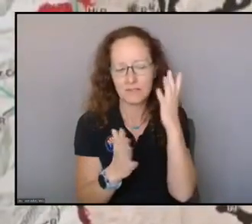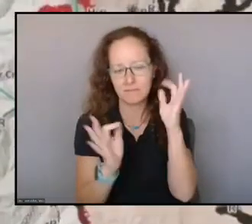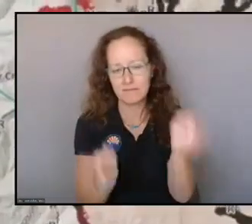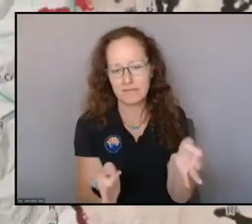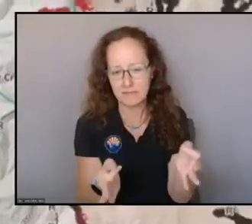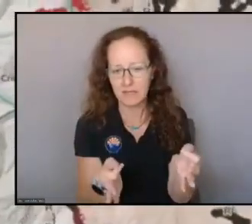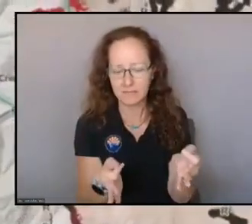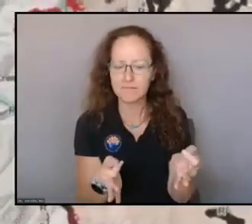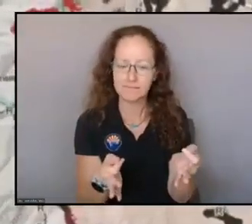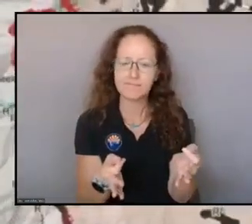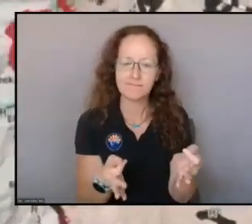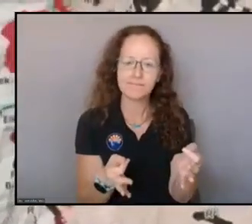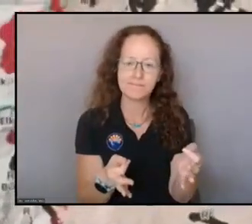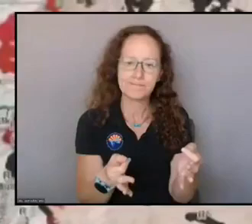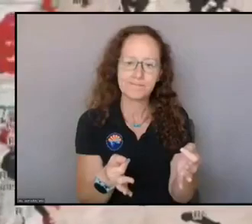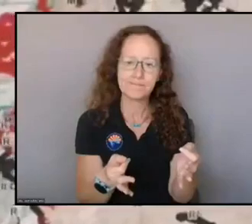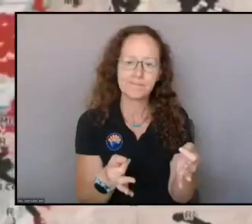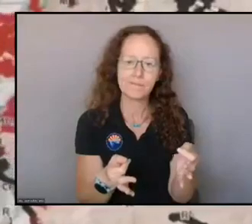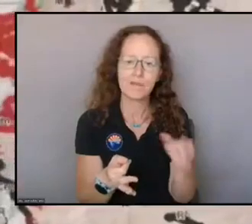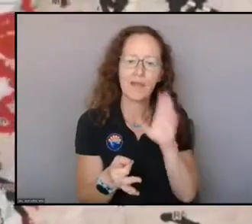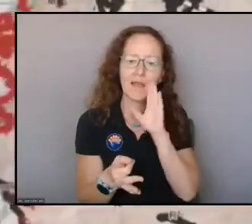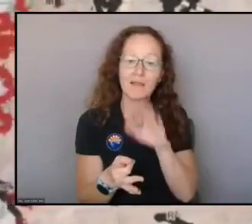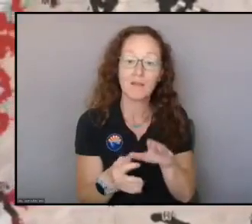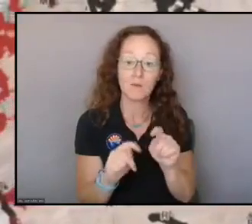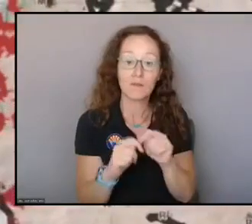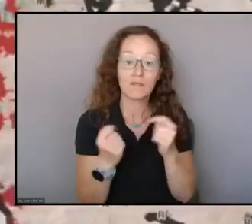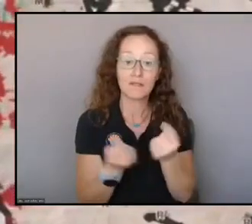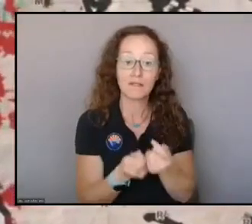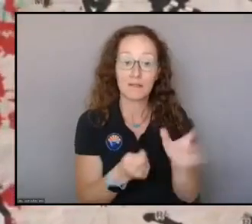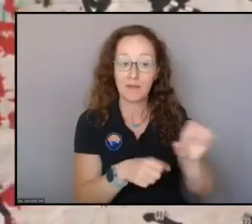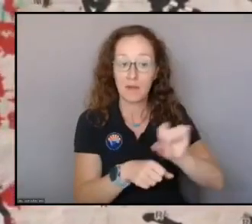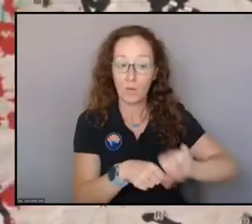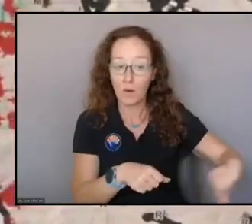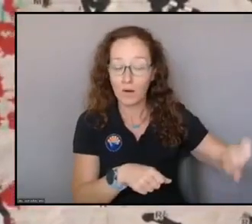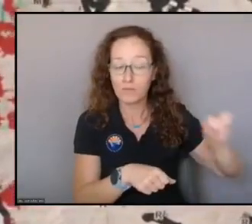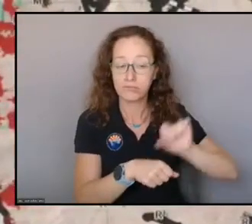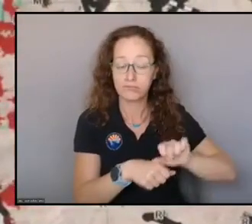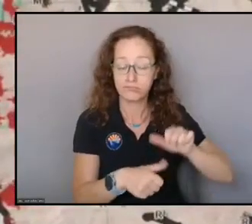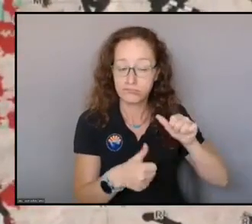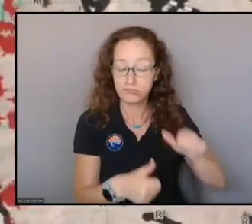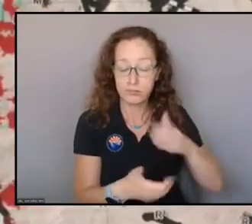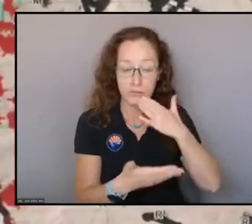DECISION YESTERDAY. I KNOW THE TEAM'S DOING A LOT OF GOOD WORK IN THERE TO